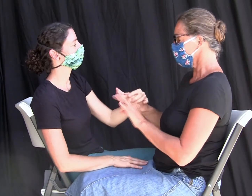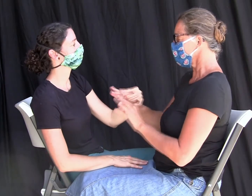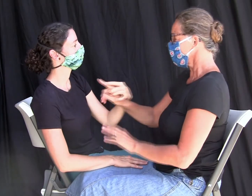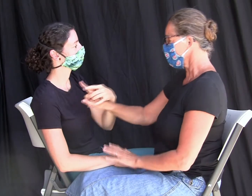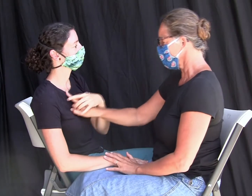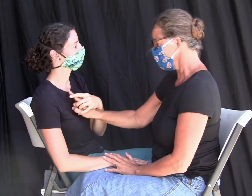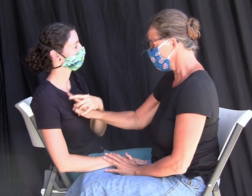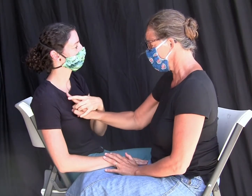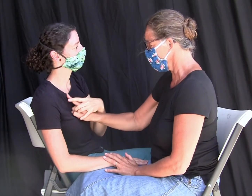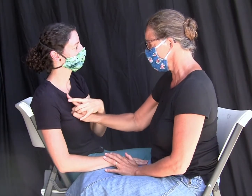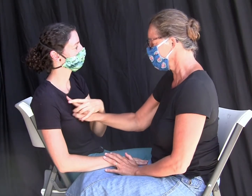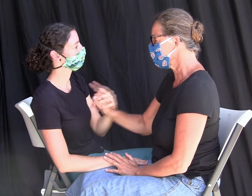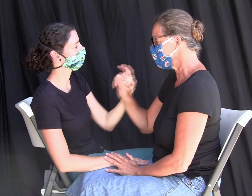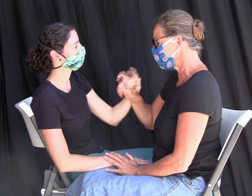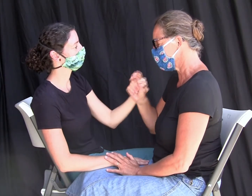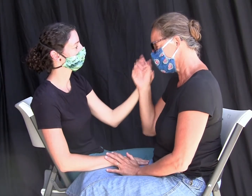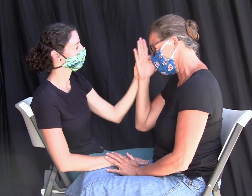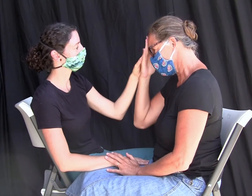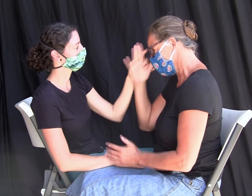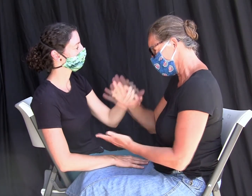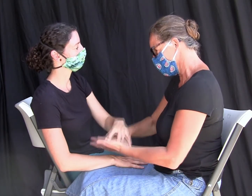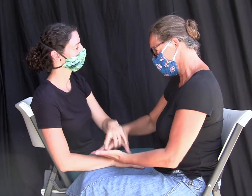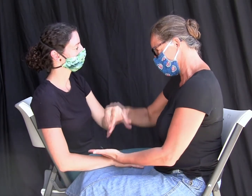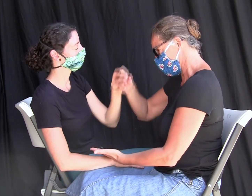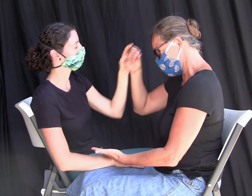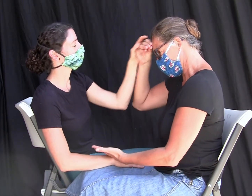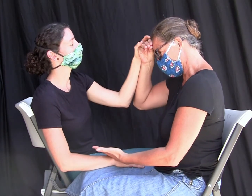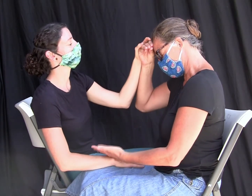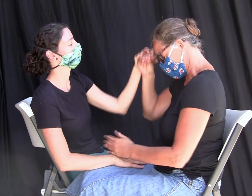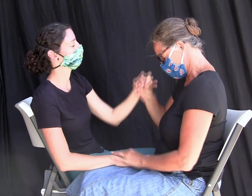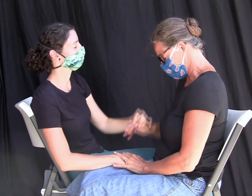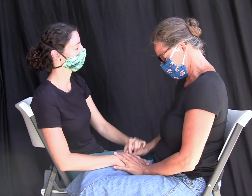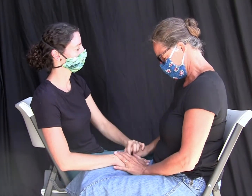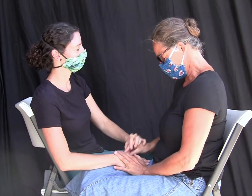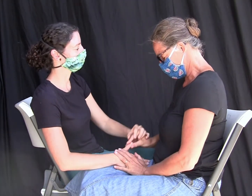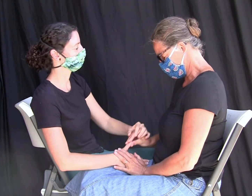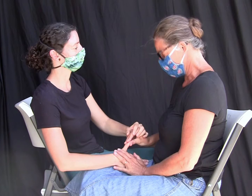The first step is to situate our bodies in a configuration to establish contact space.